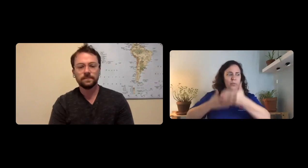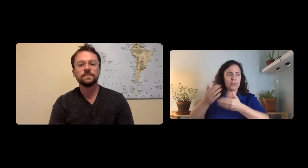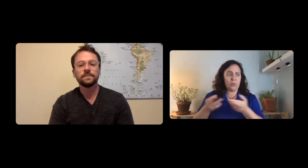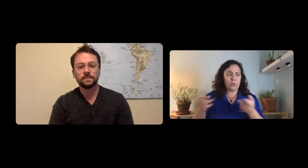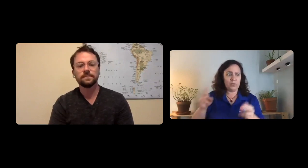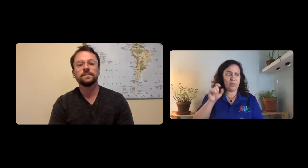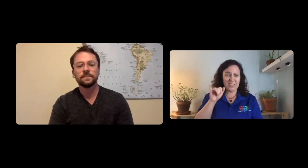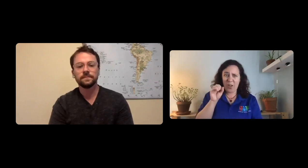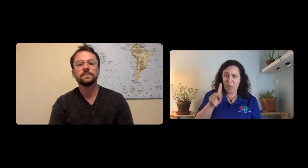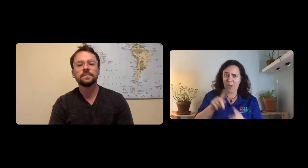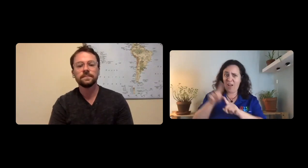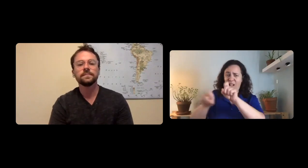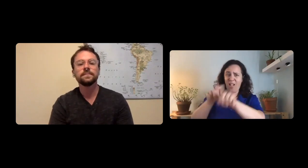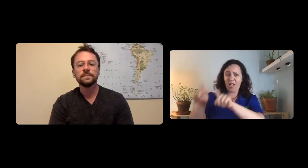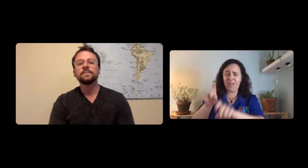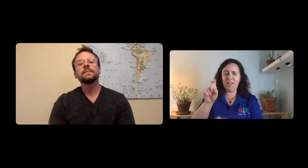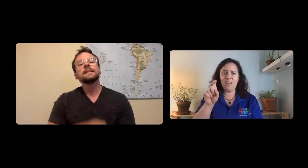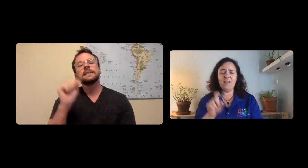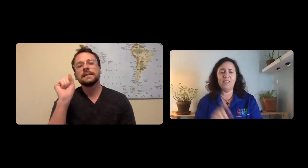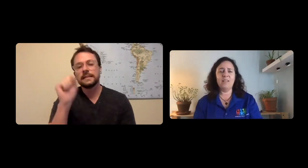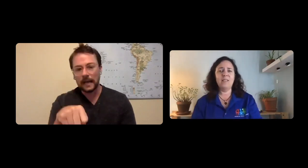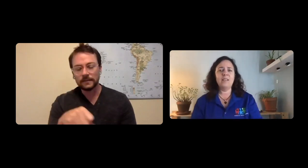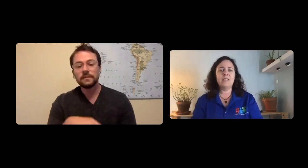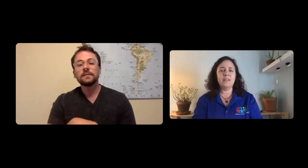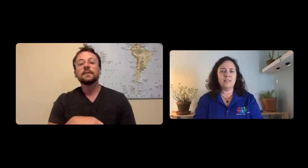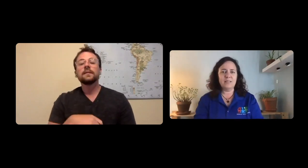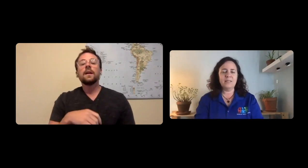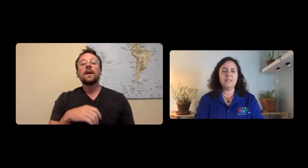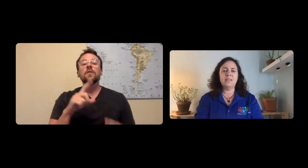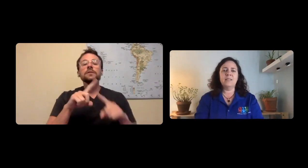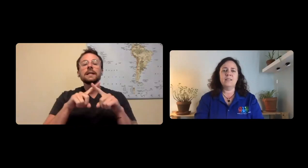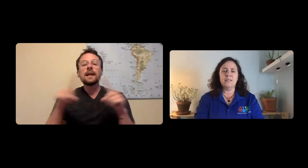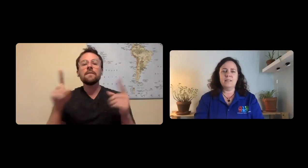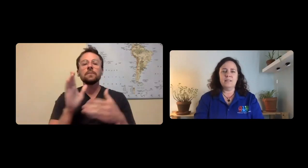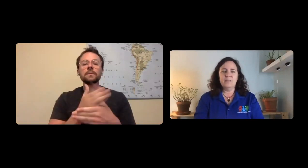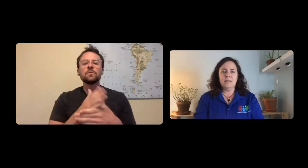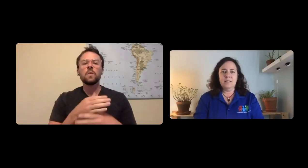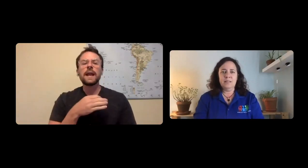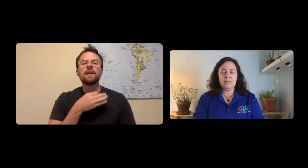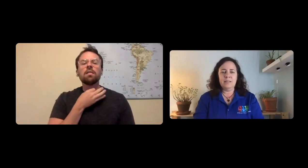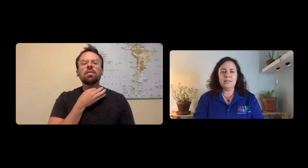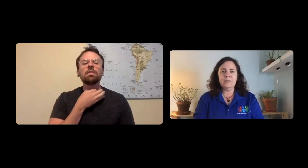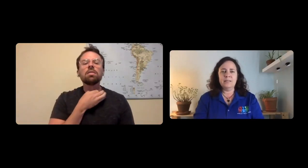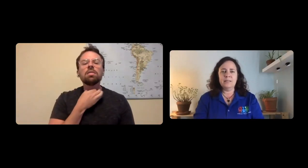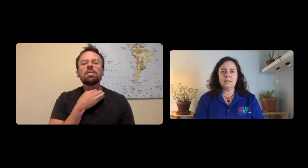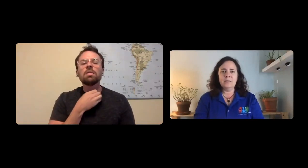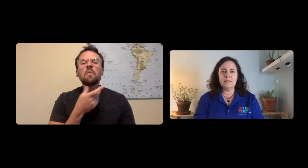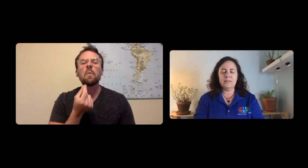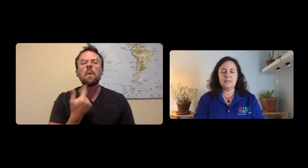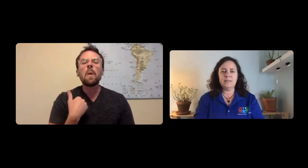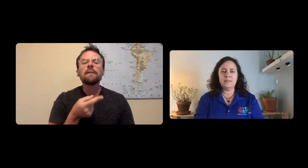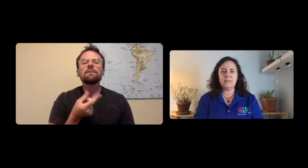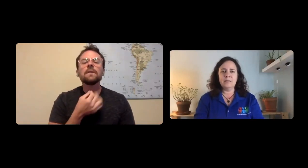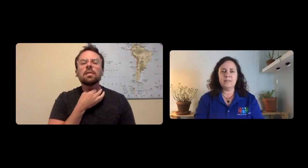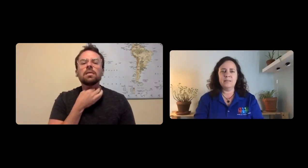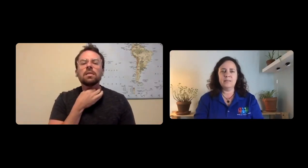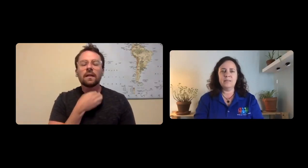advice to help learn more about the process and resources? Are those kinds of questions okay? > Yes, of course!